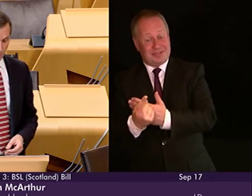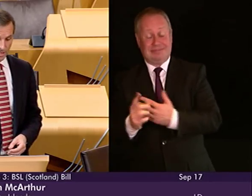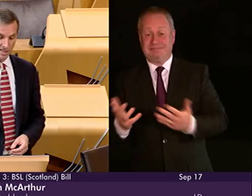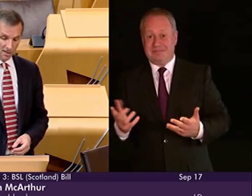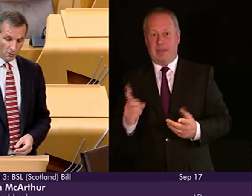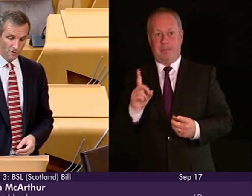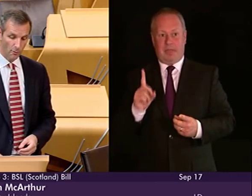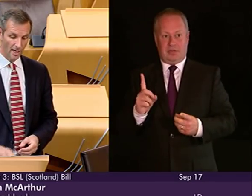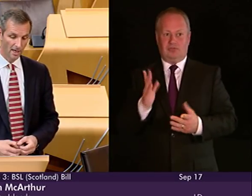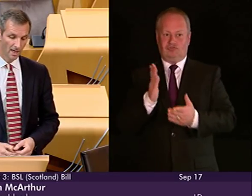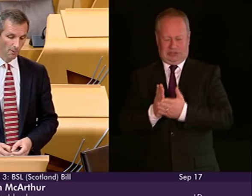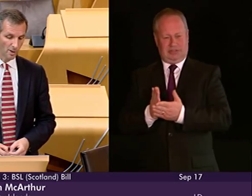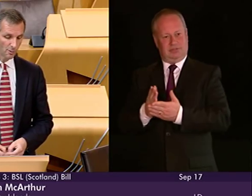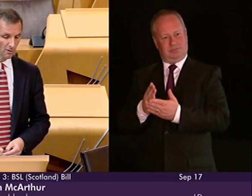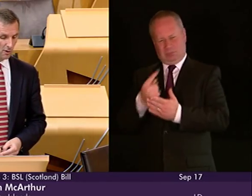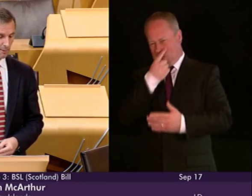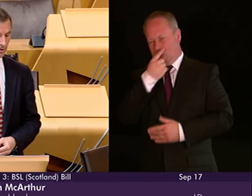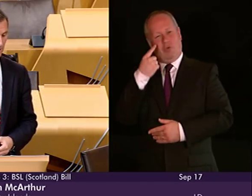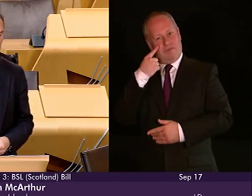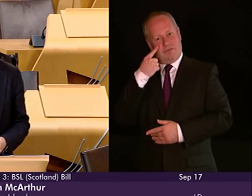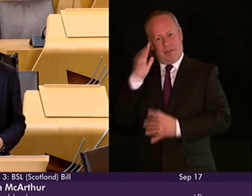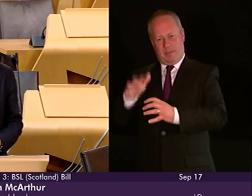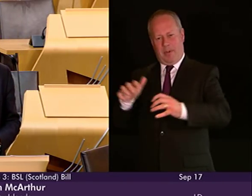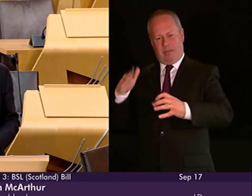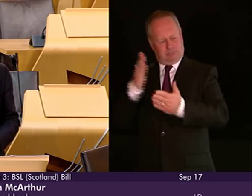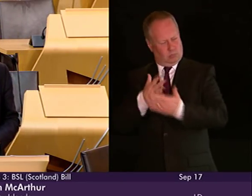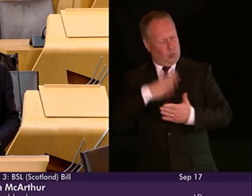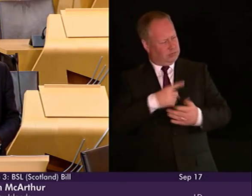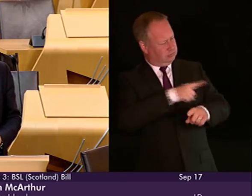the inclusive way in which we have gone about engaging with those who are most directly